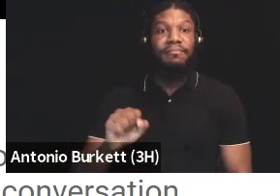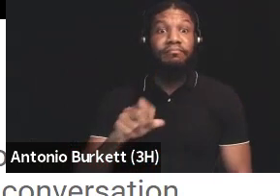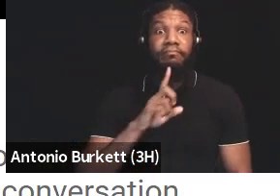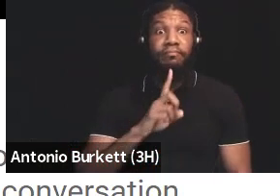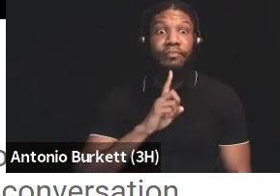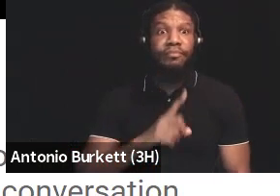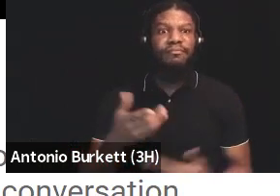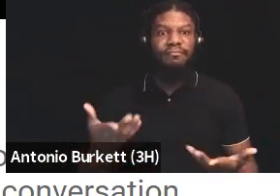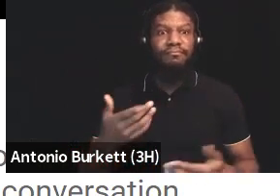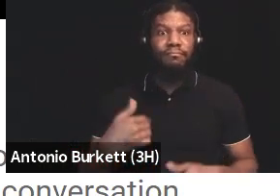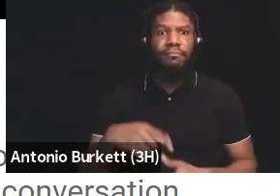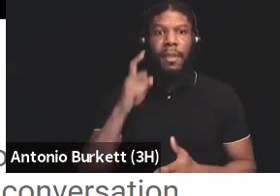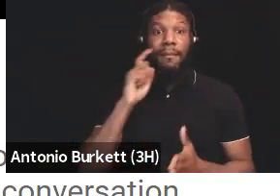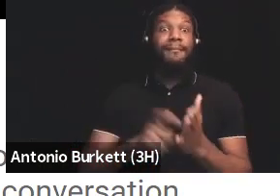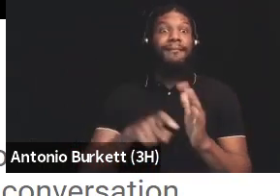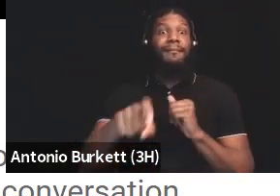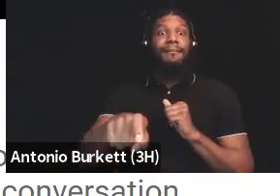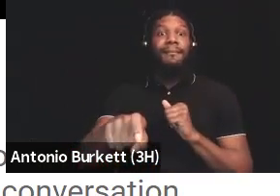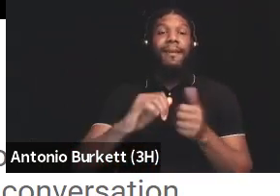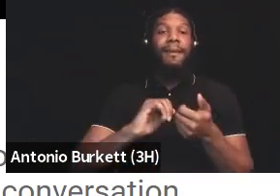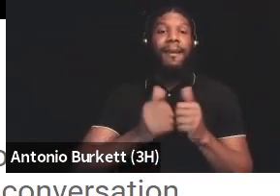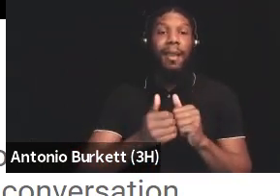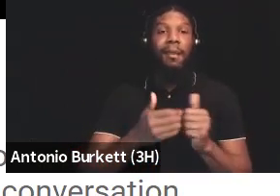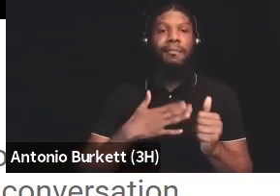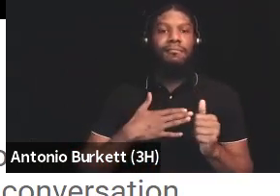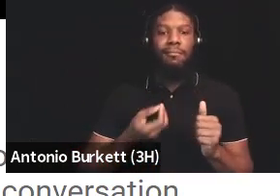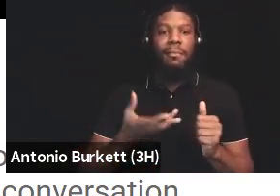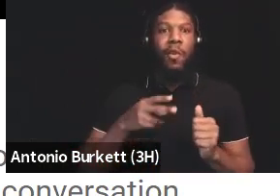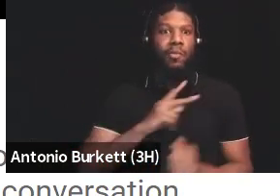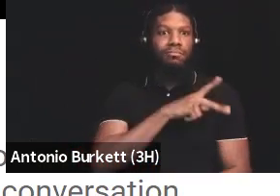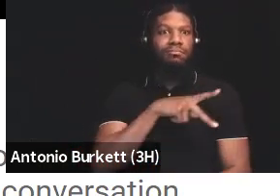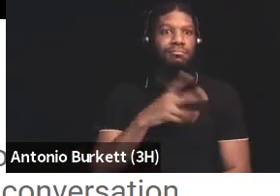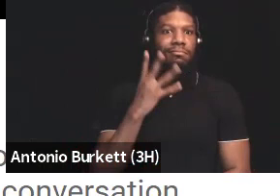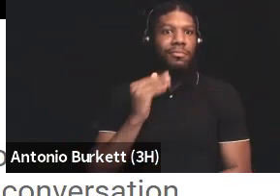I identified this need, first of all, through my own experience in the dissertation process and how